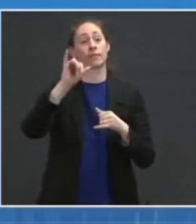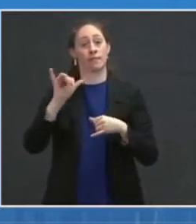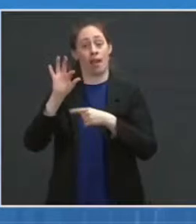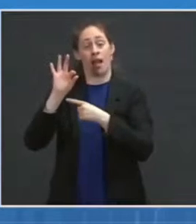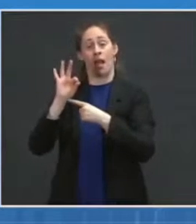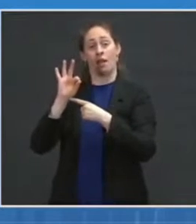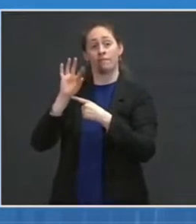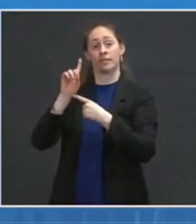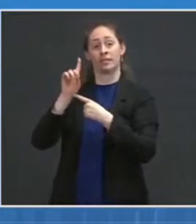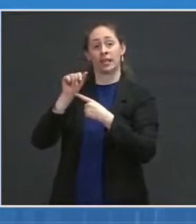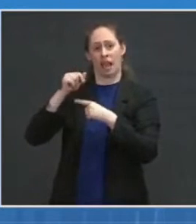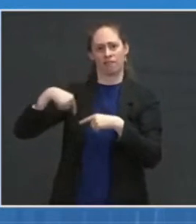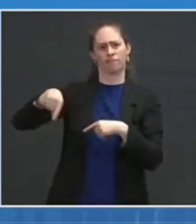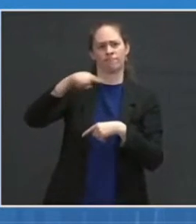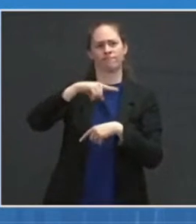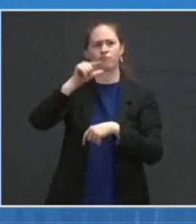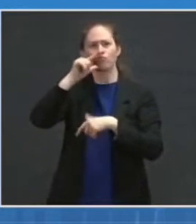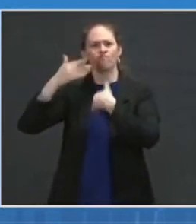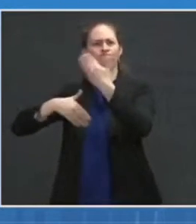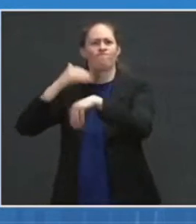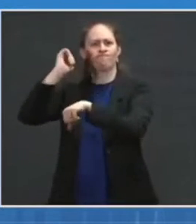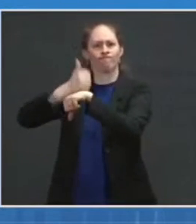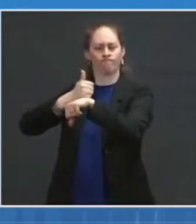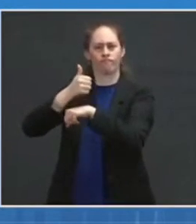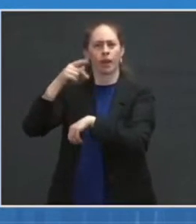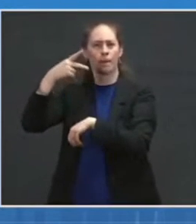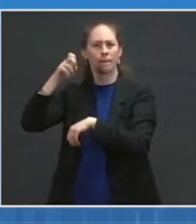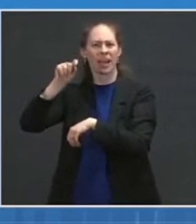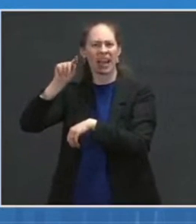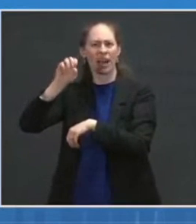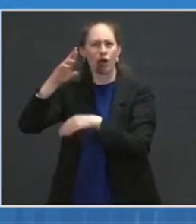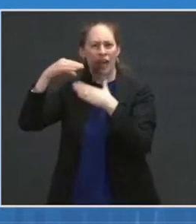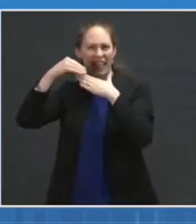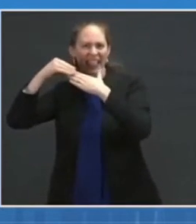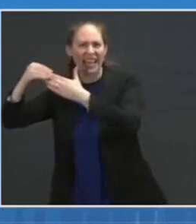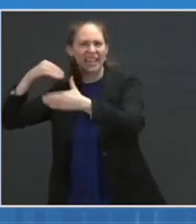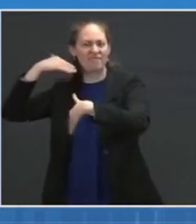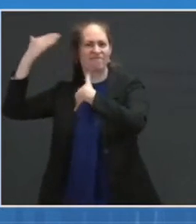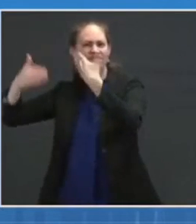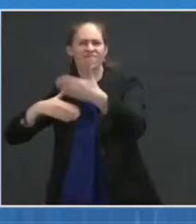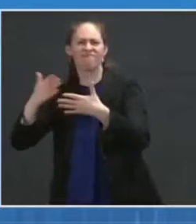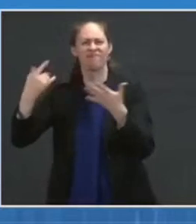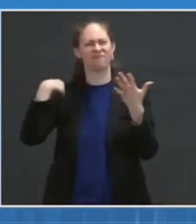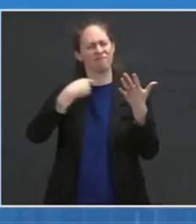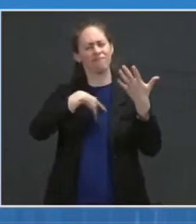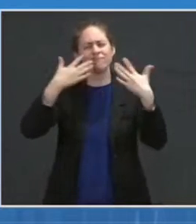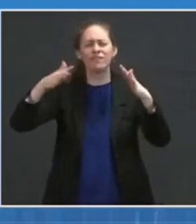THE PEOPLE AT THE FDA, LED BY